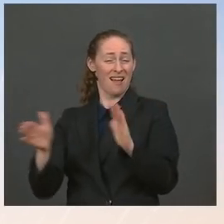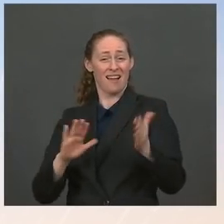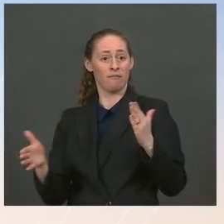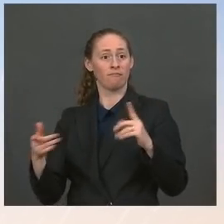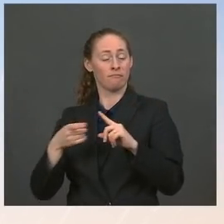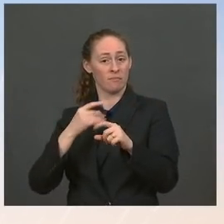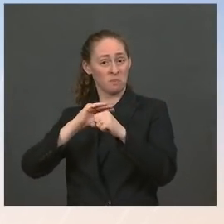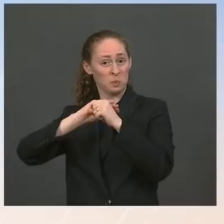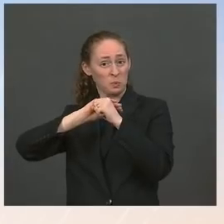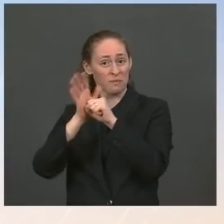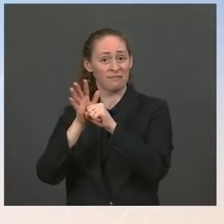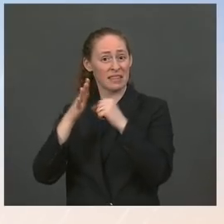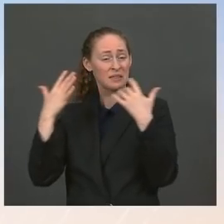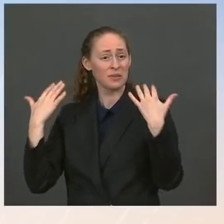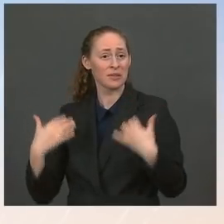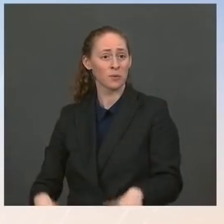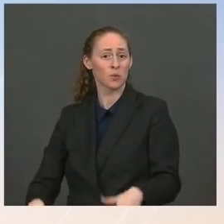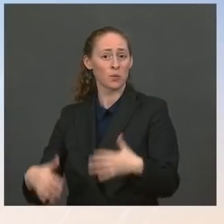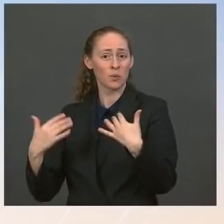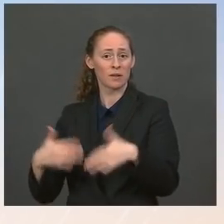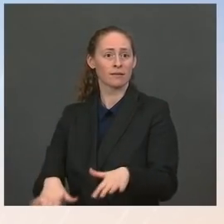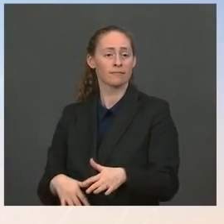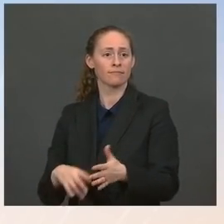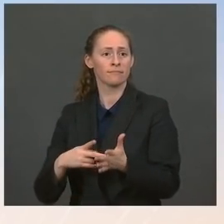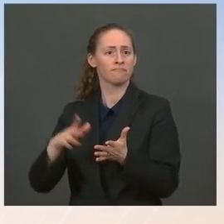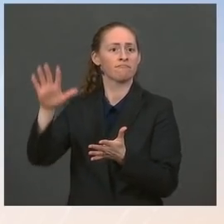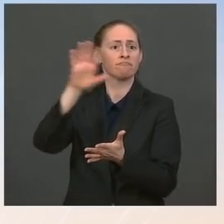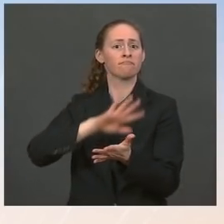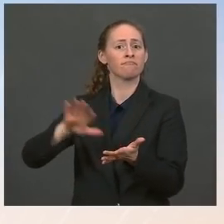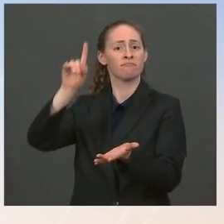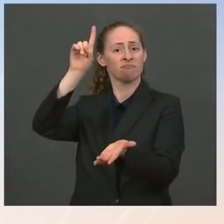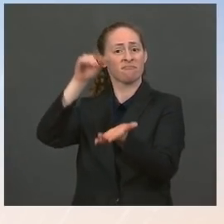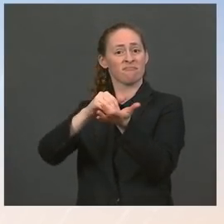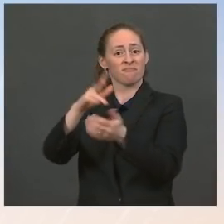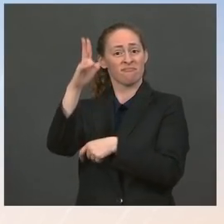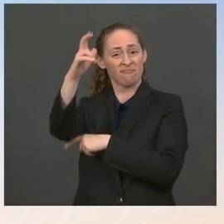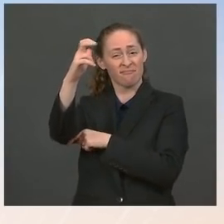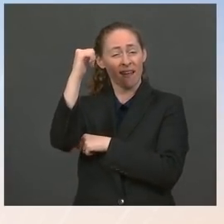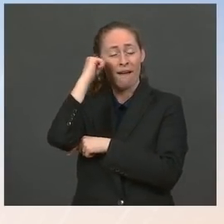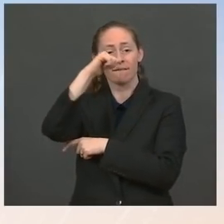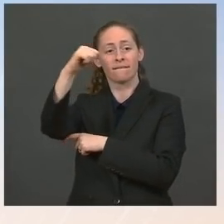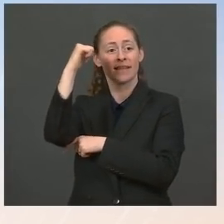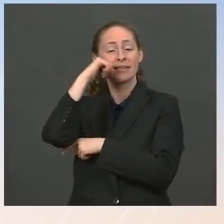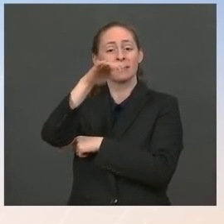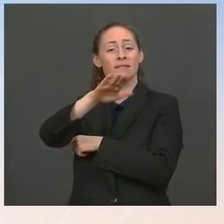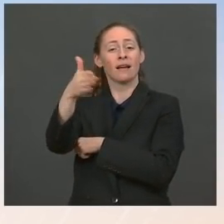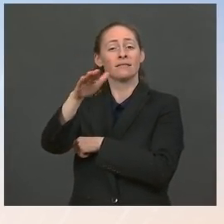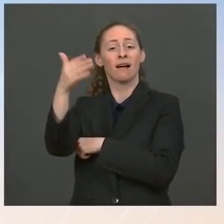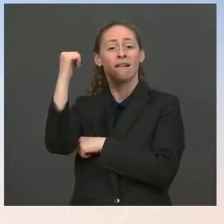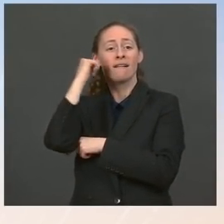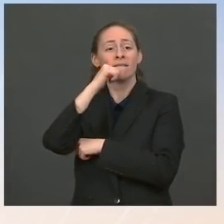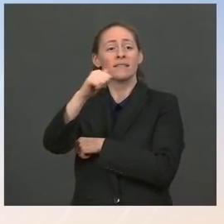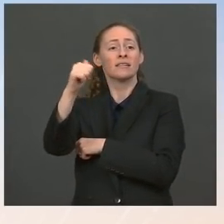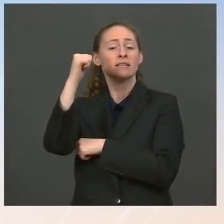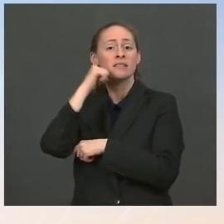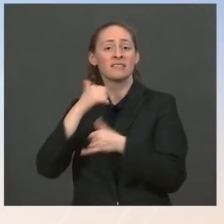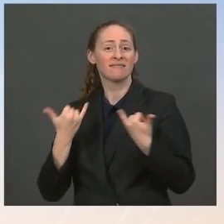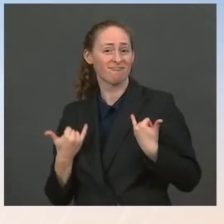approximately 1,300 people a day who are also -- who continue to die a day, as I said, from COVID.